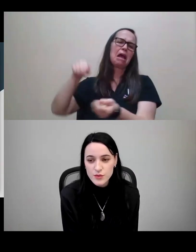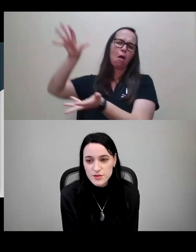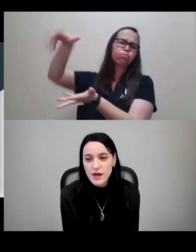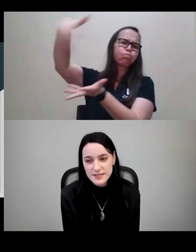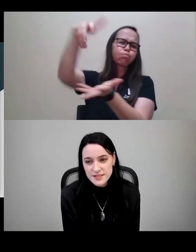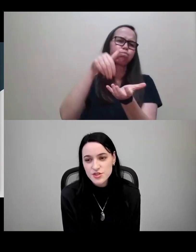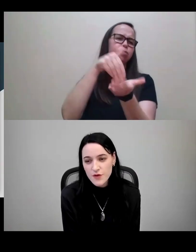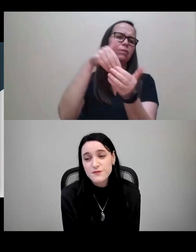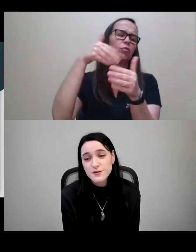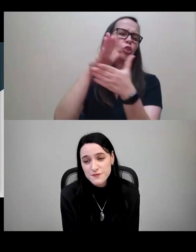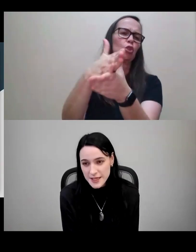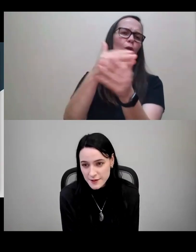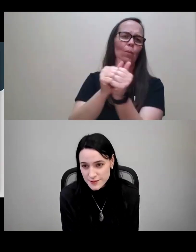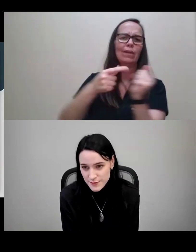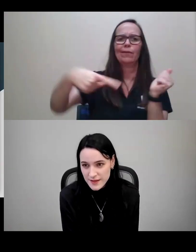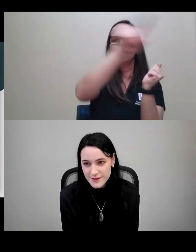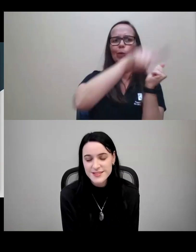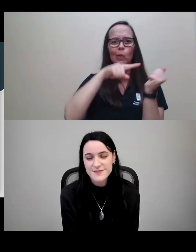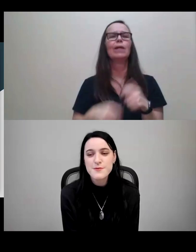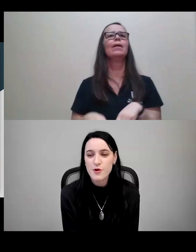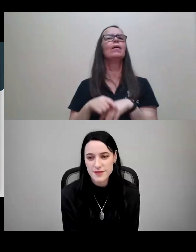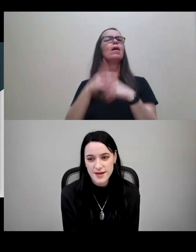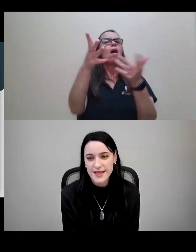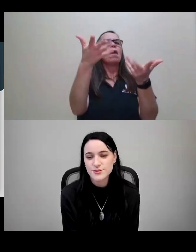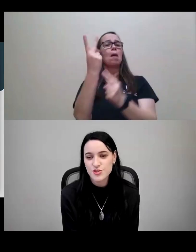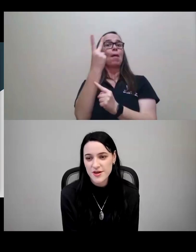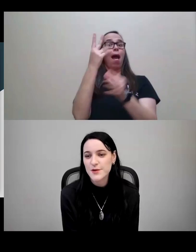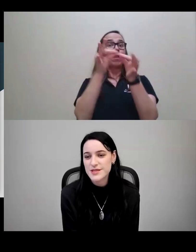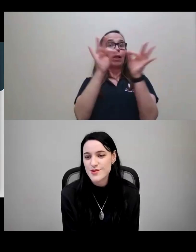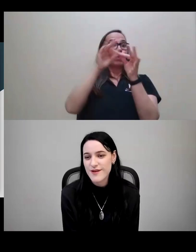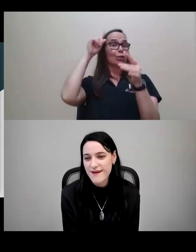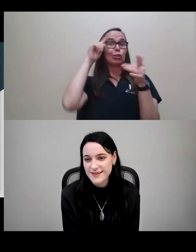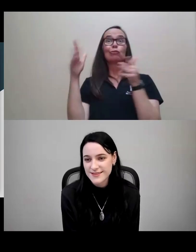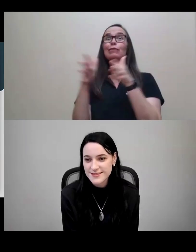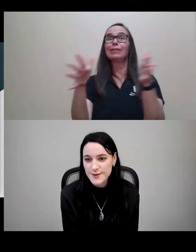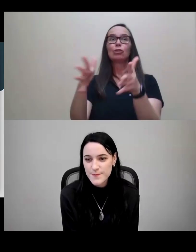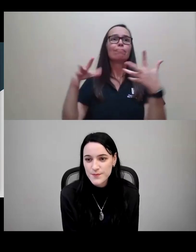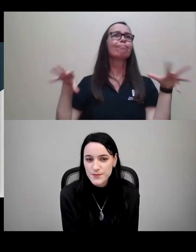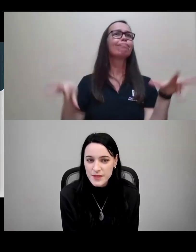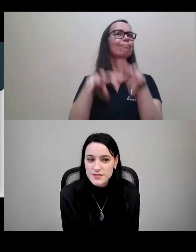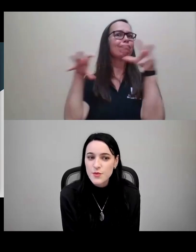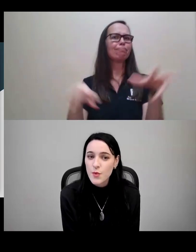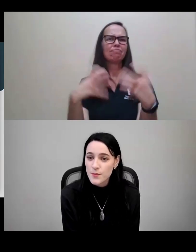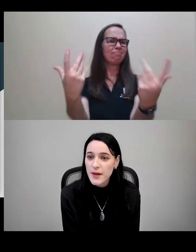So, we do I did show a few videos, but there's even more that I can share out with you guys. So,